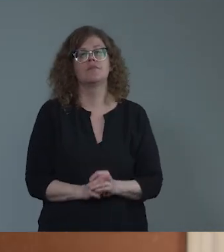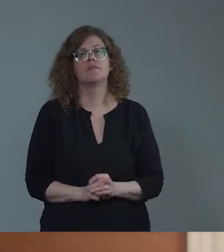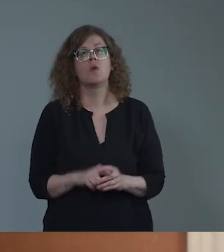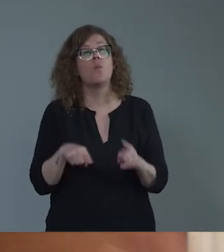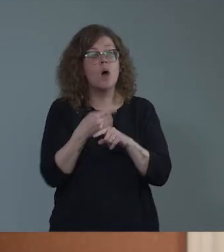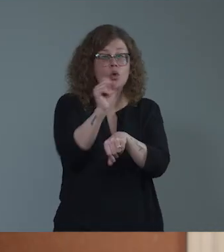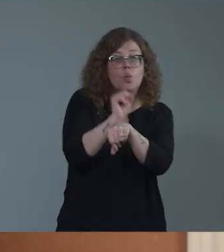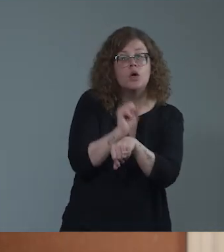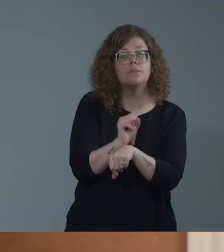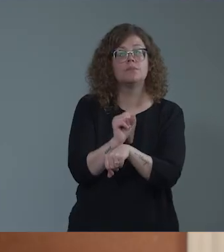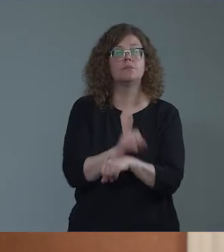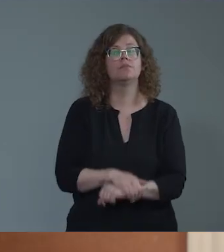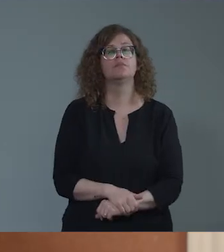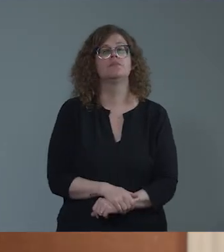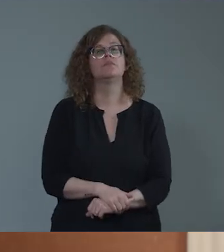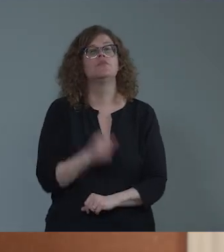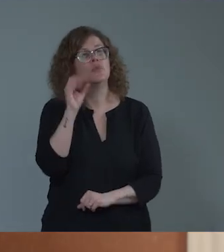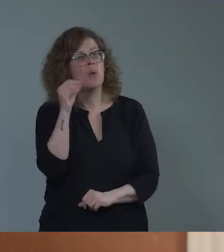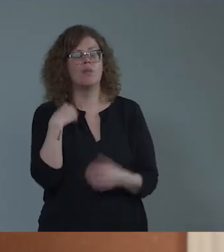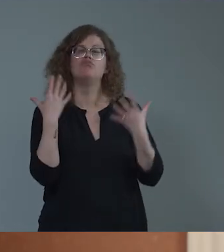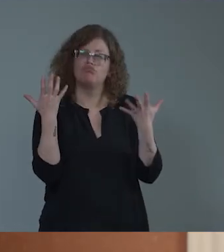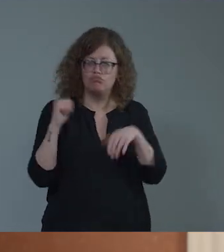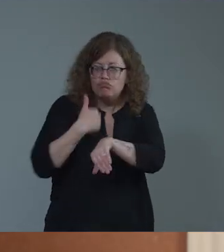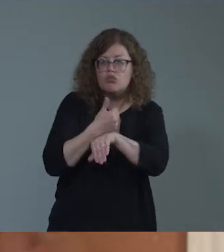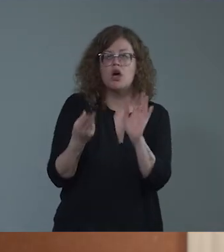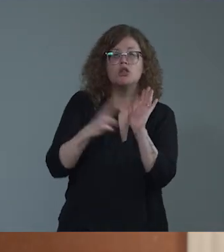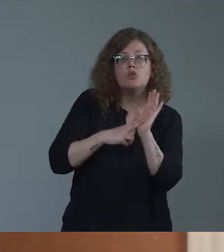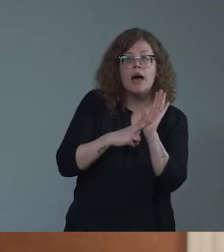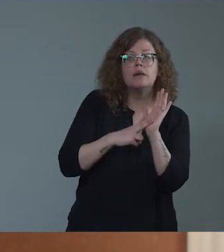So if the timeline shifts because snow comes early one year and you have to push the project